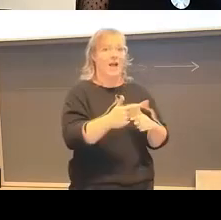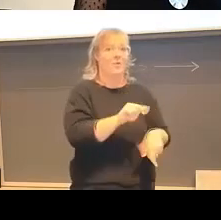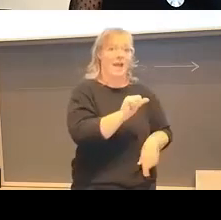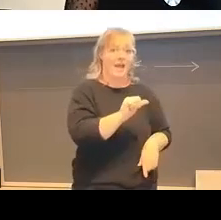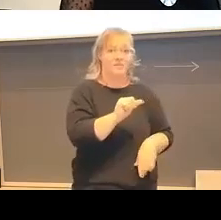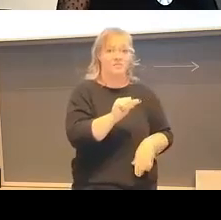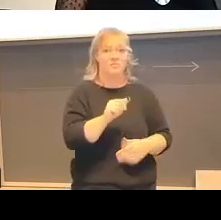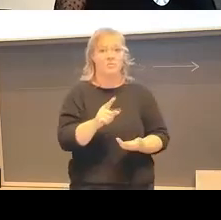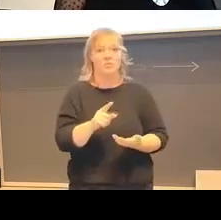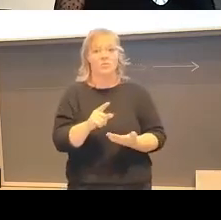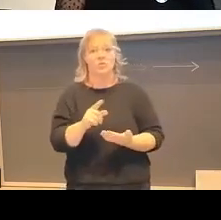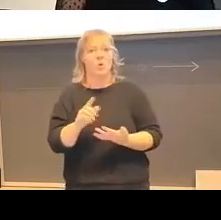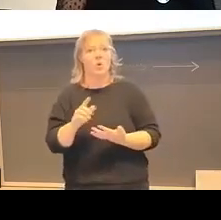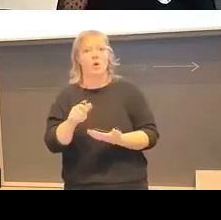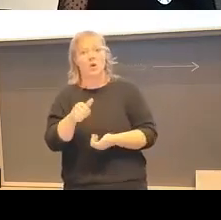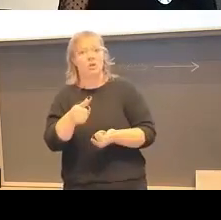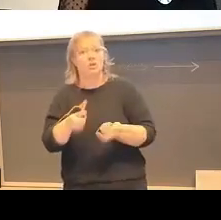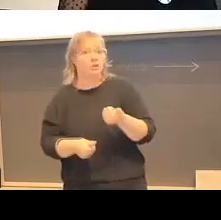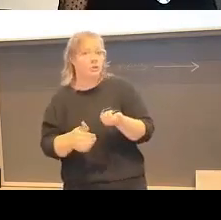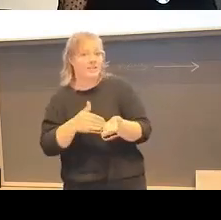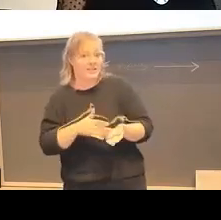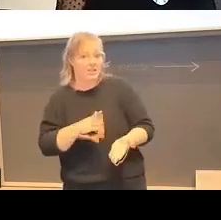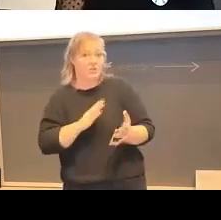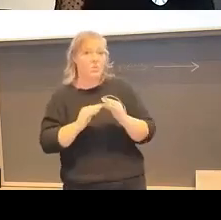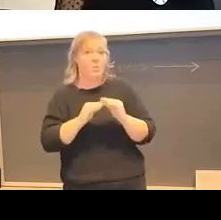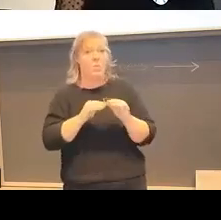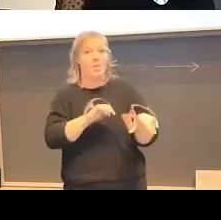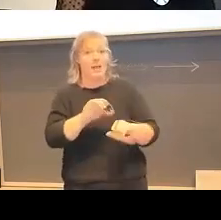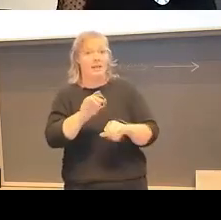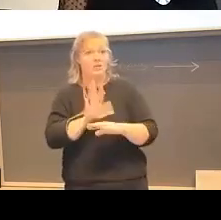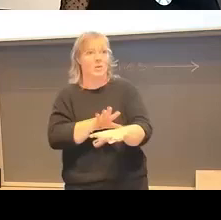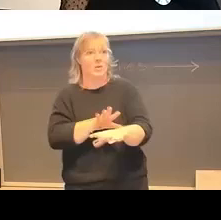to dive into feedback and share candid opinions with their senior colleagues whereas those with